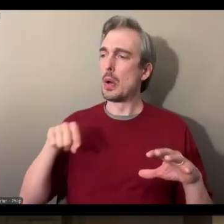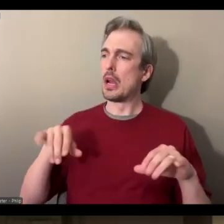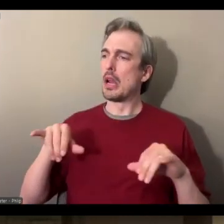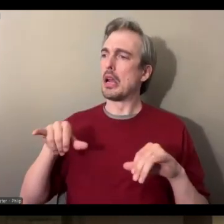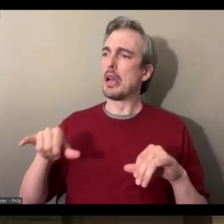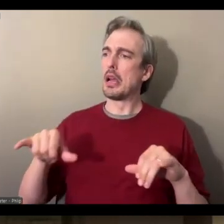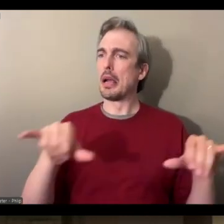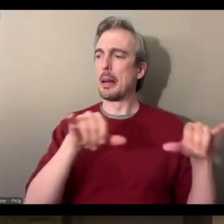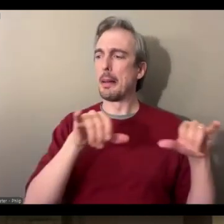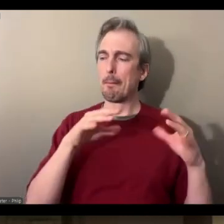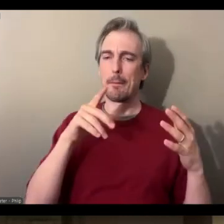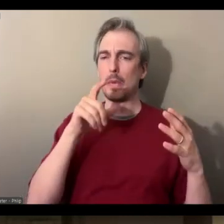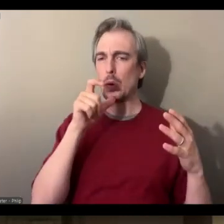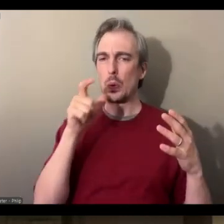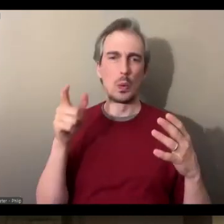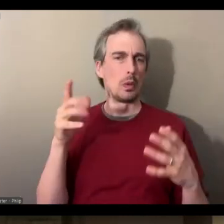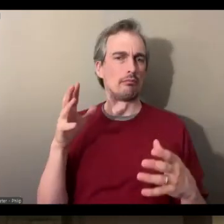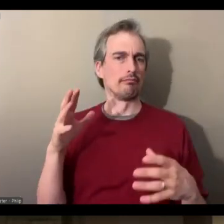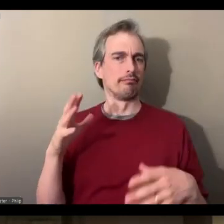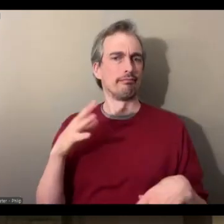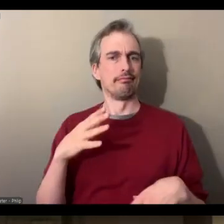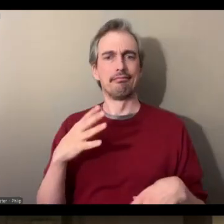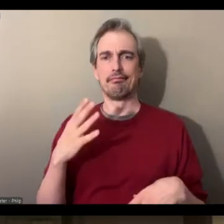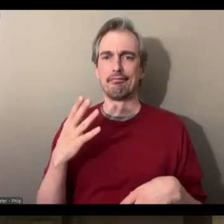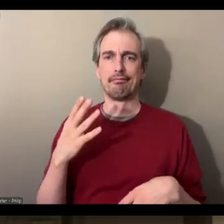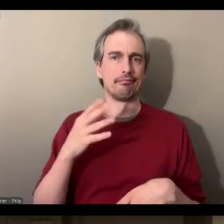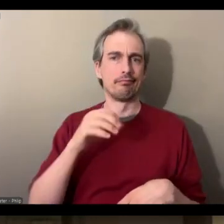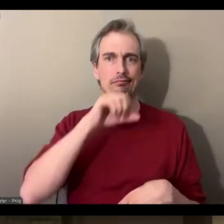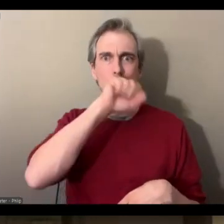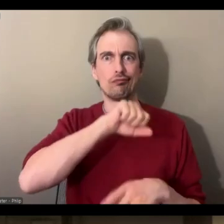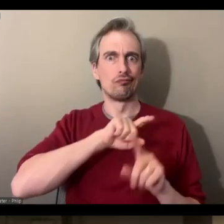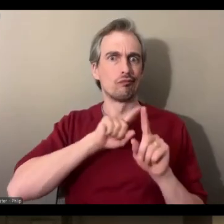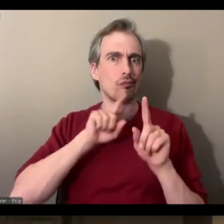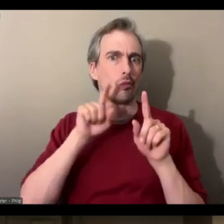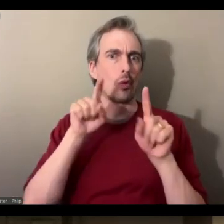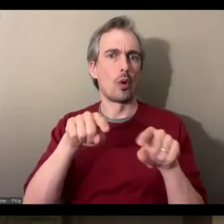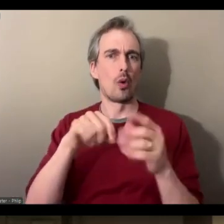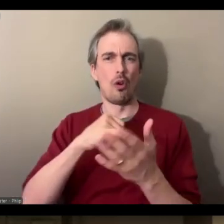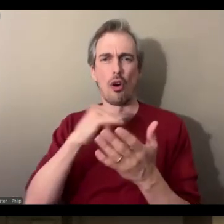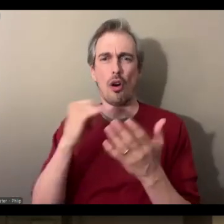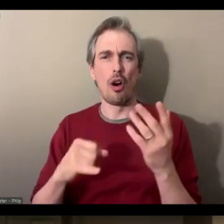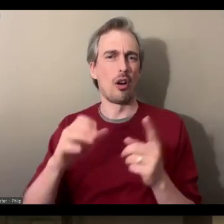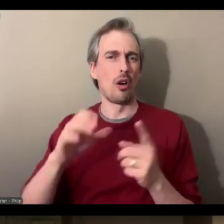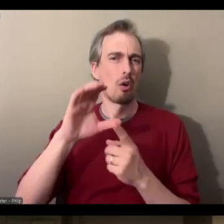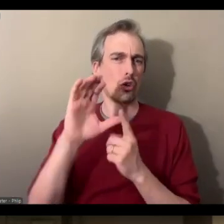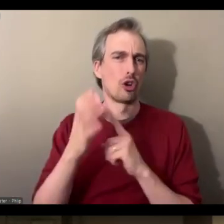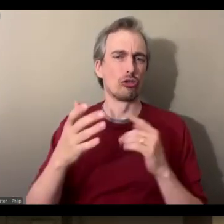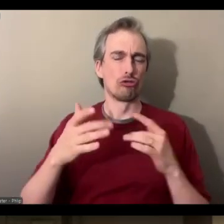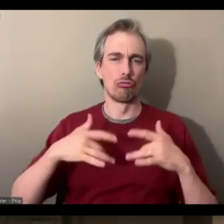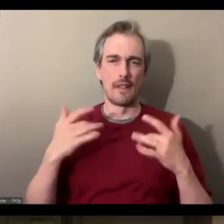And what we came away with was a question that was overwhelming to everyone at Substrakt, which was: